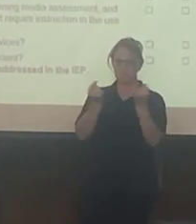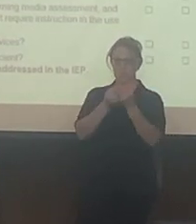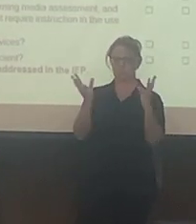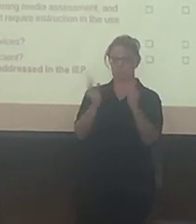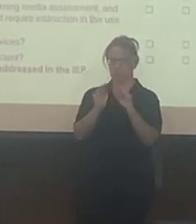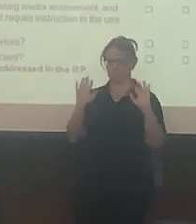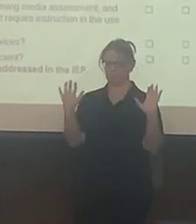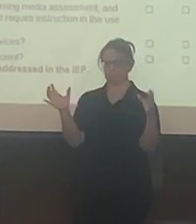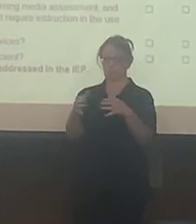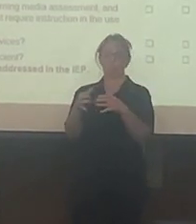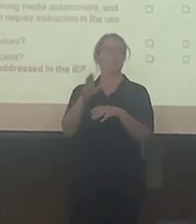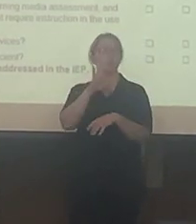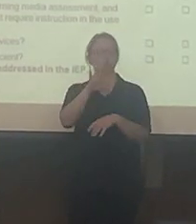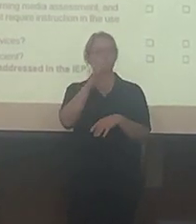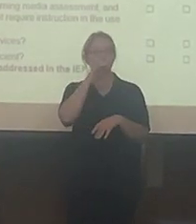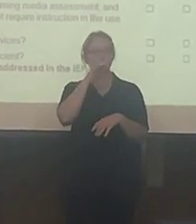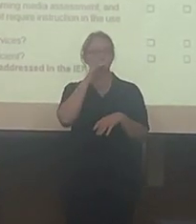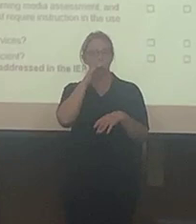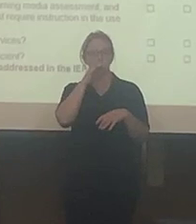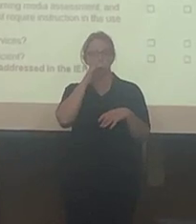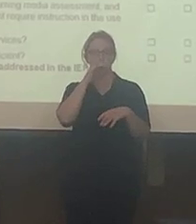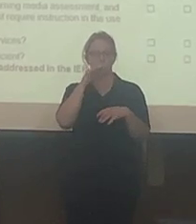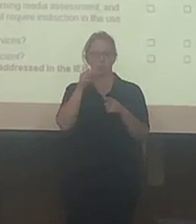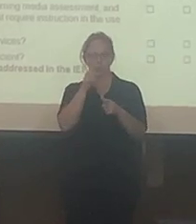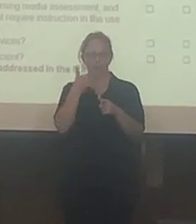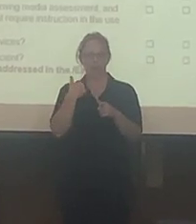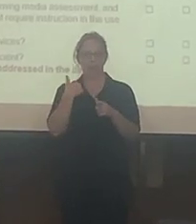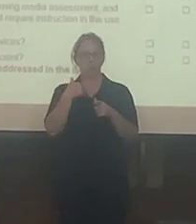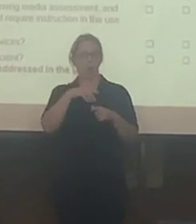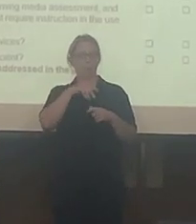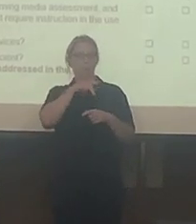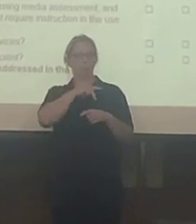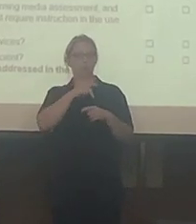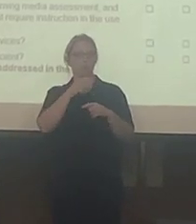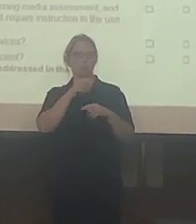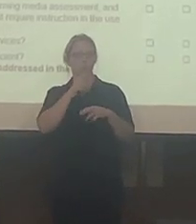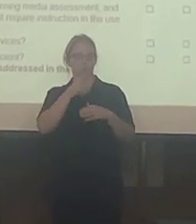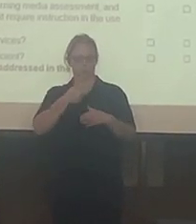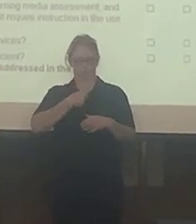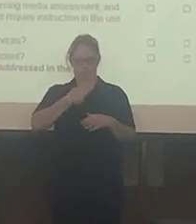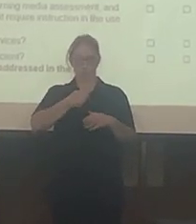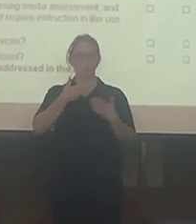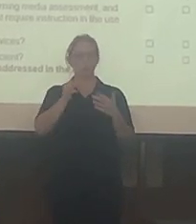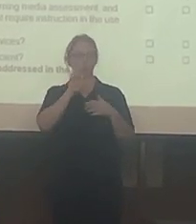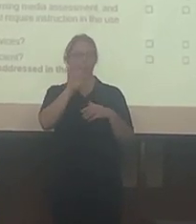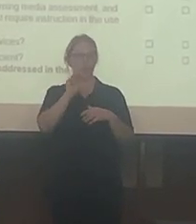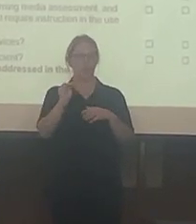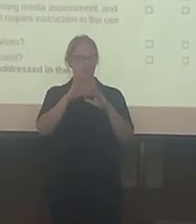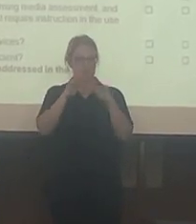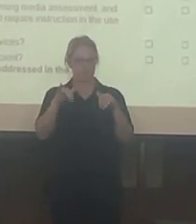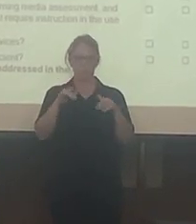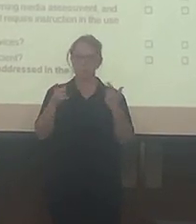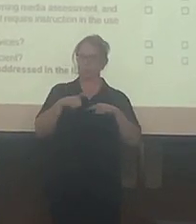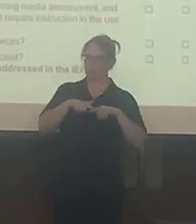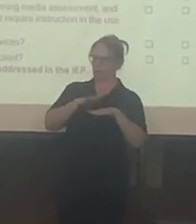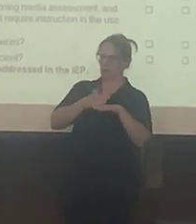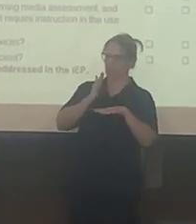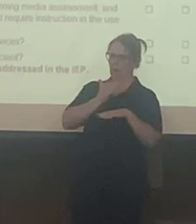remote mic or a personal income system but the team says wow i really think that they would benefit based on this audiology information based on our observation that we saw them